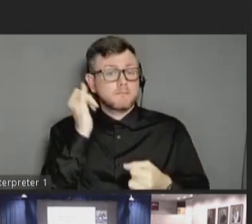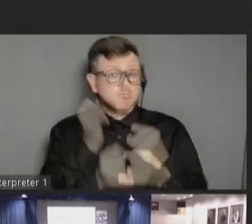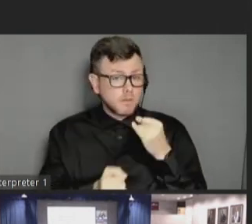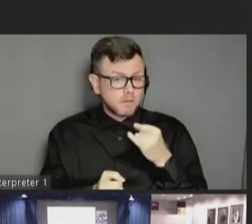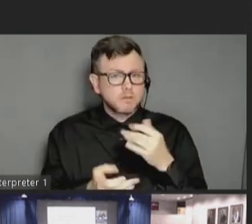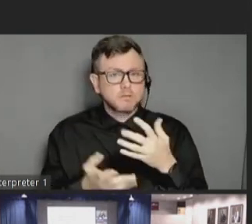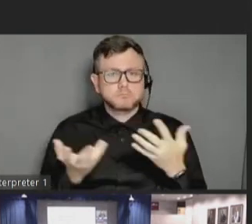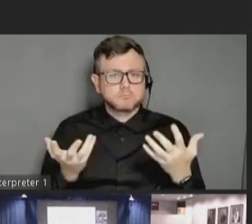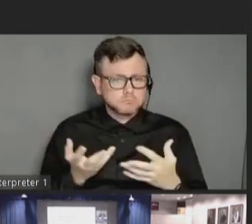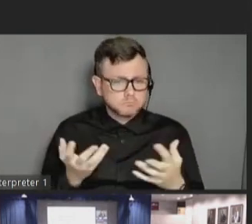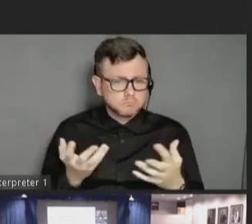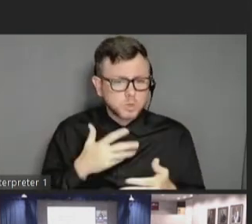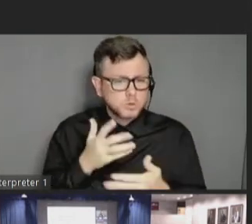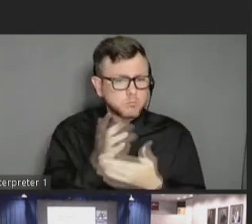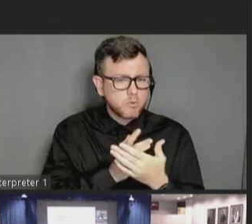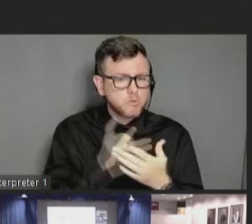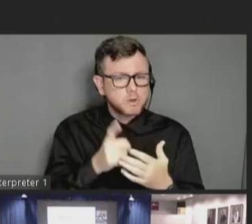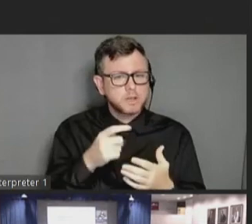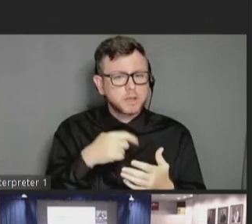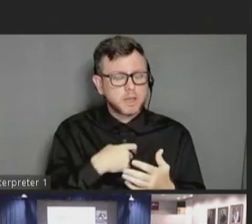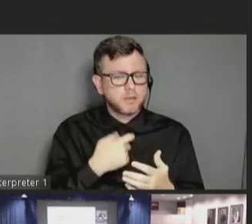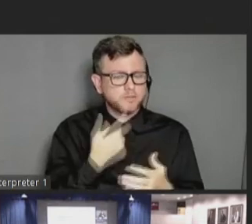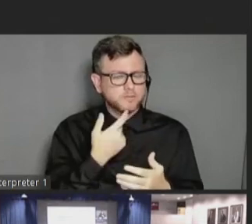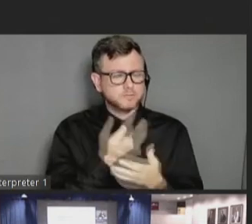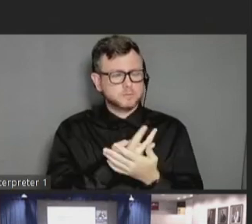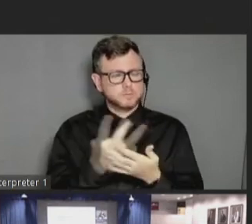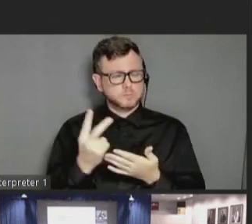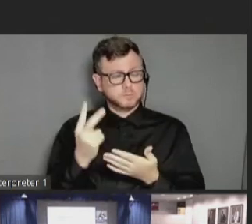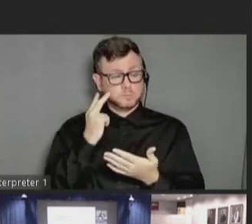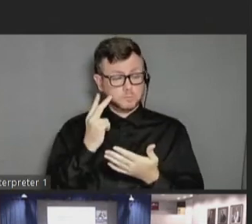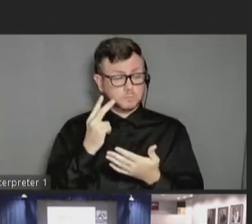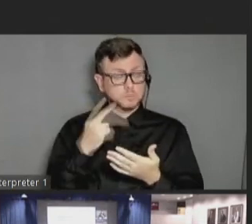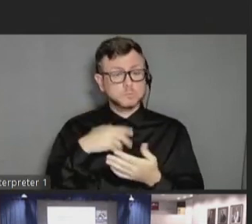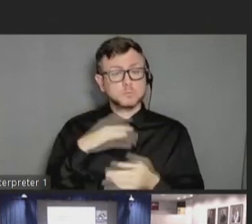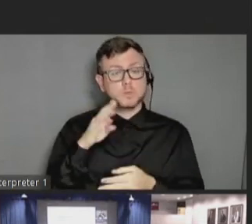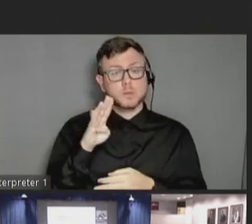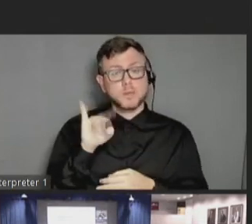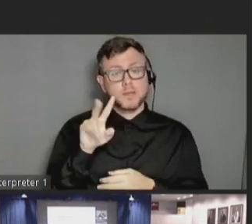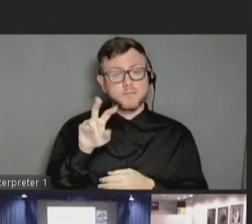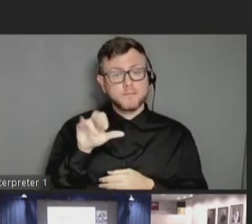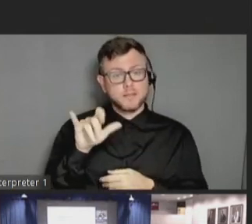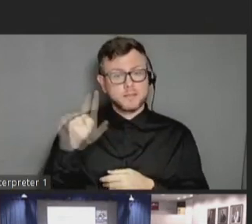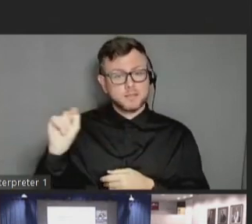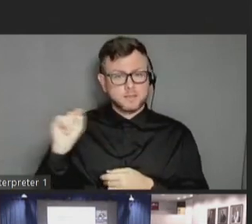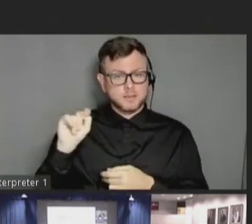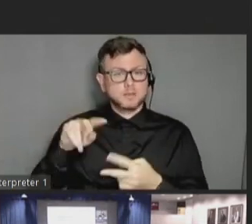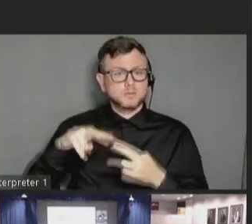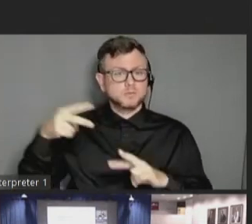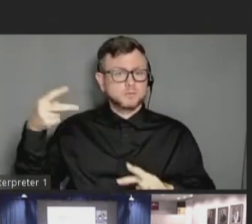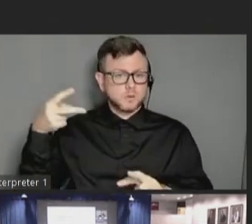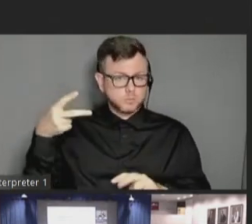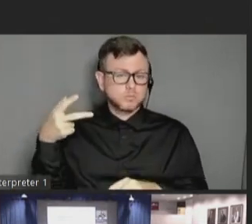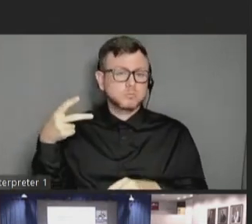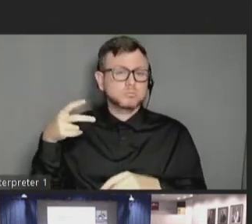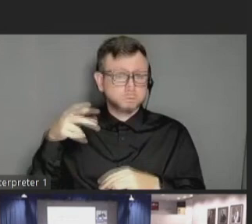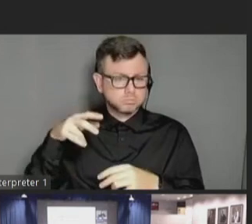on a couple of weeks ago, the Bivalent, Moderna, and Pfizer-BioNTech COVID-19